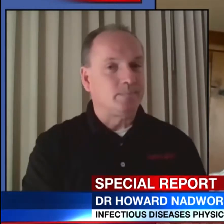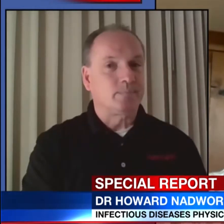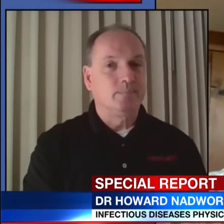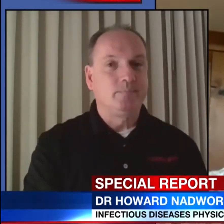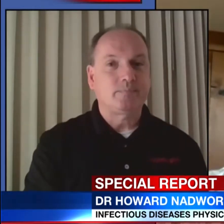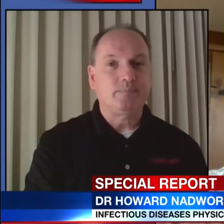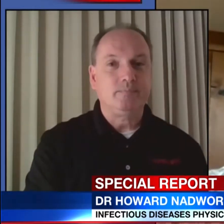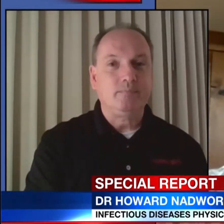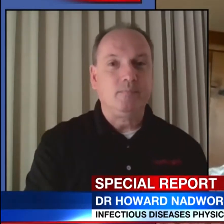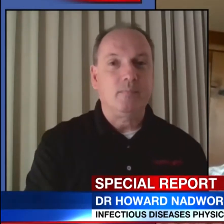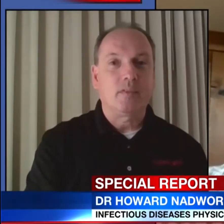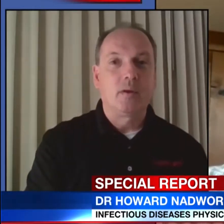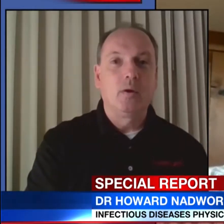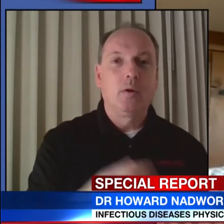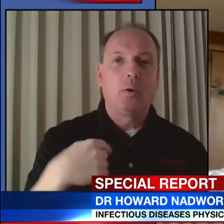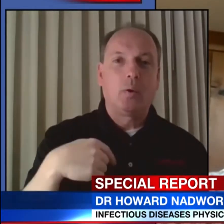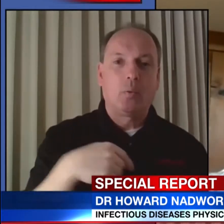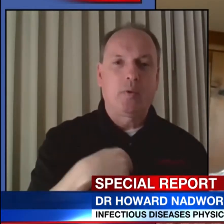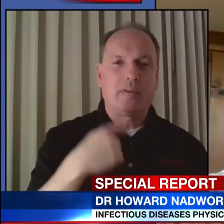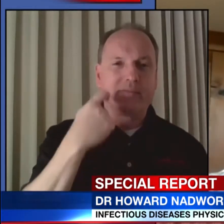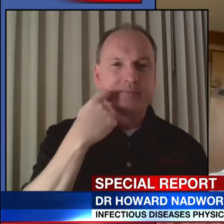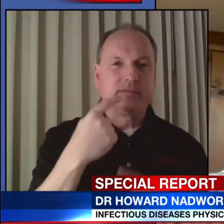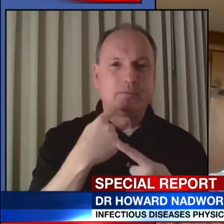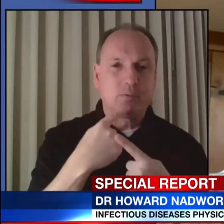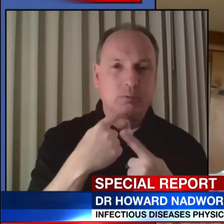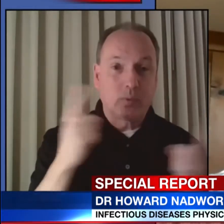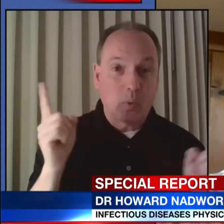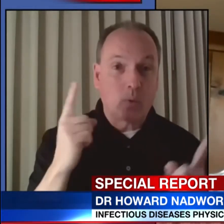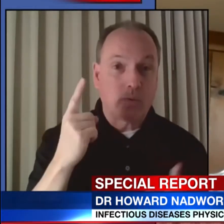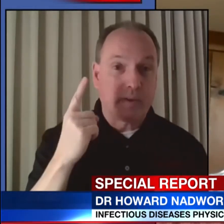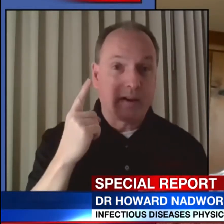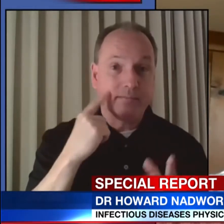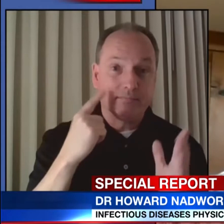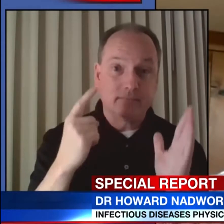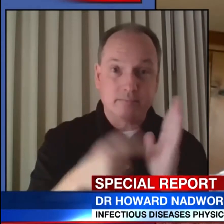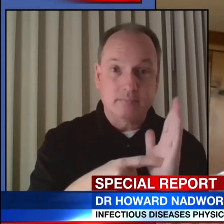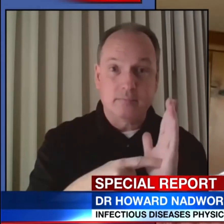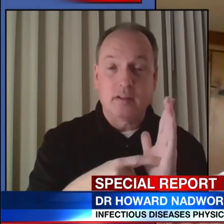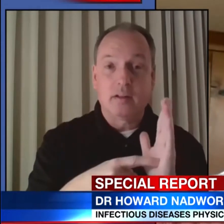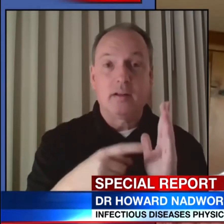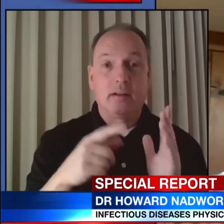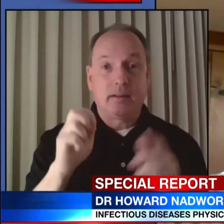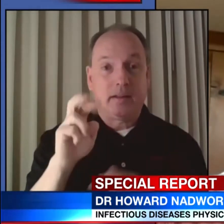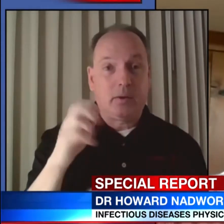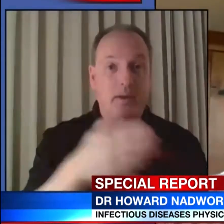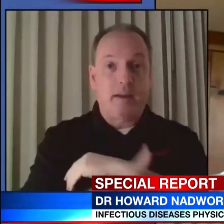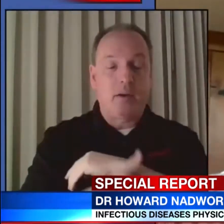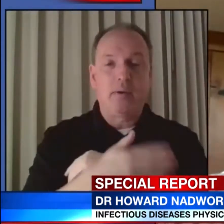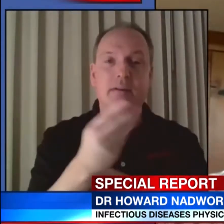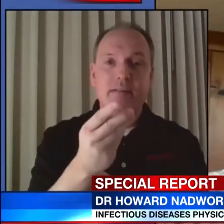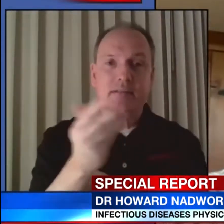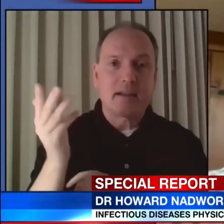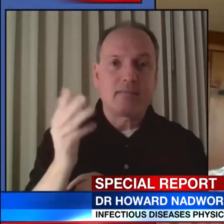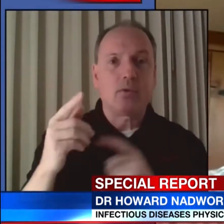SHARE INFORMATION AND UPDATES FOR US. GOOD AFTERNOON.